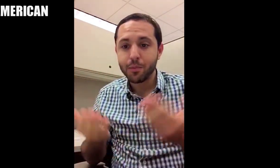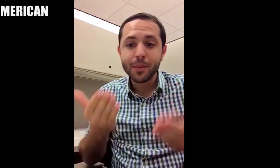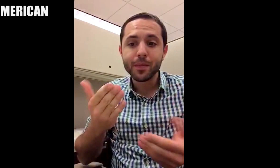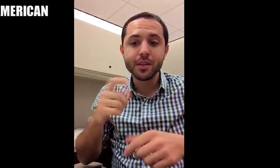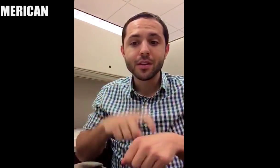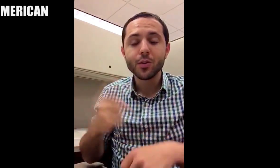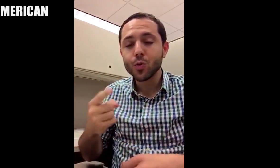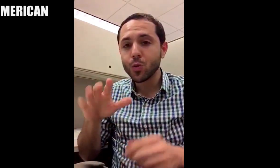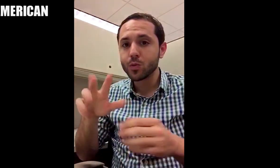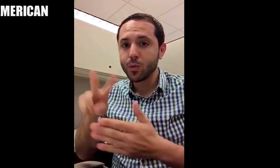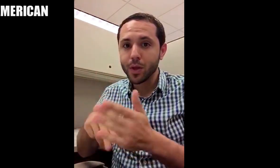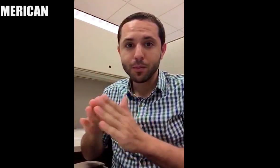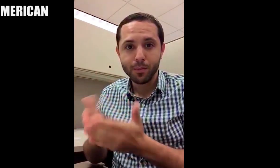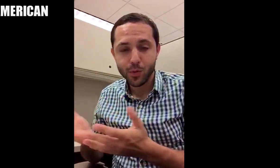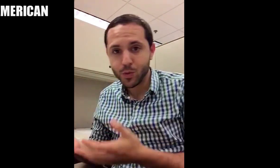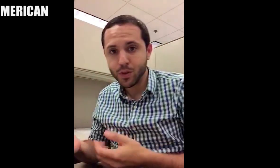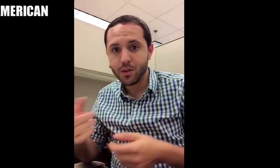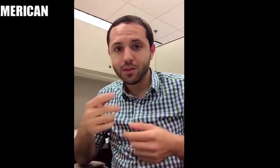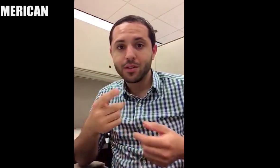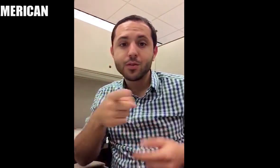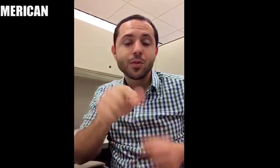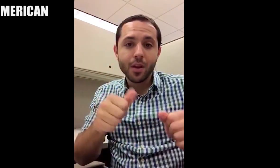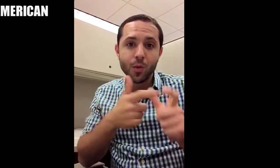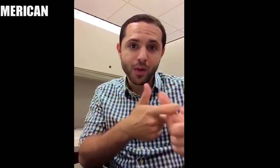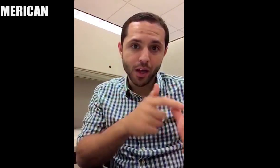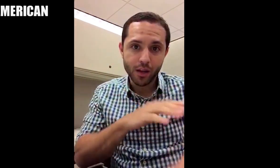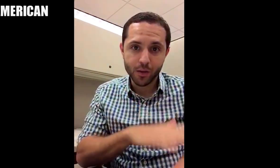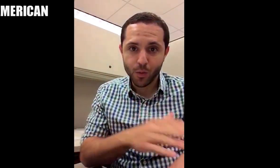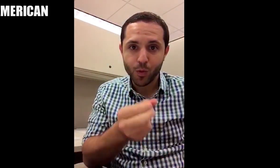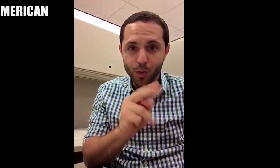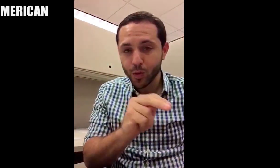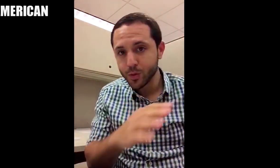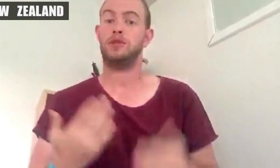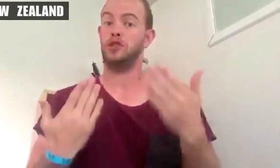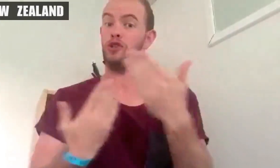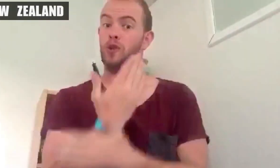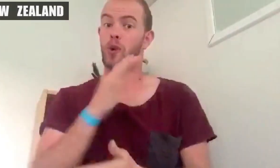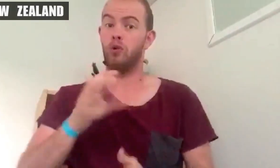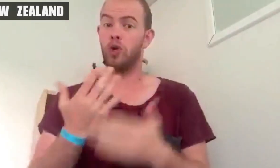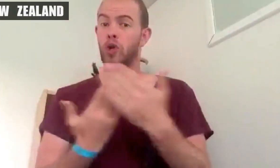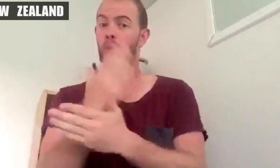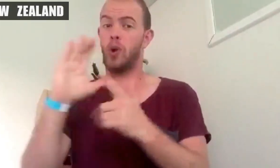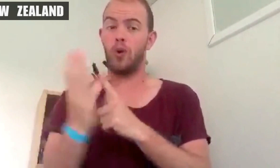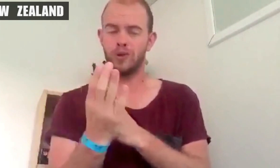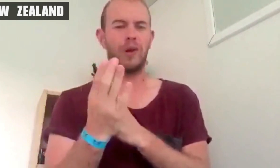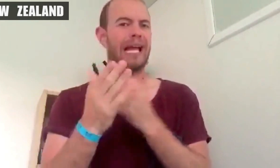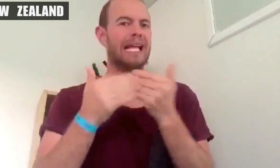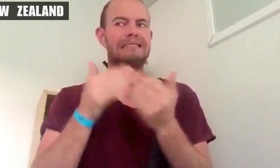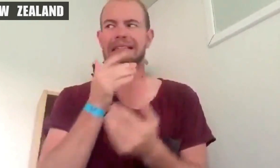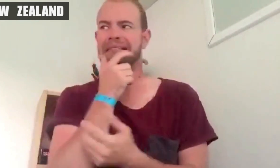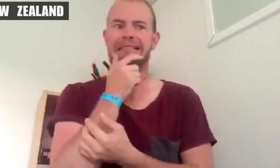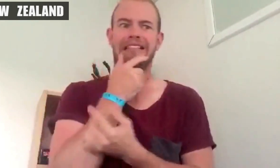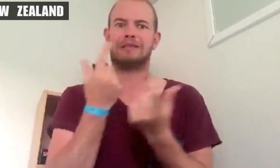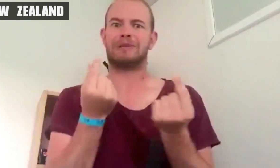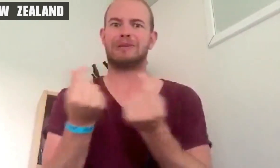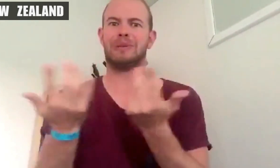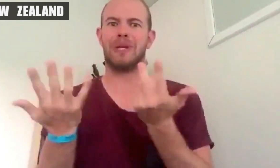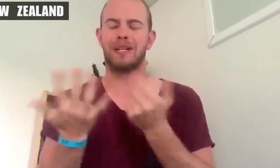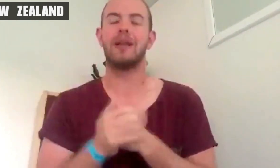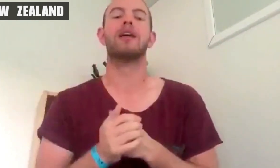Like sometimes do things separately Like for example, they can read while you go for a run. In a new country, new culture it might not be easy to decide what to do